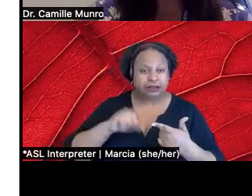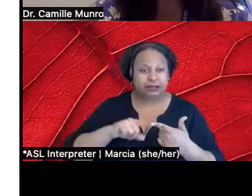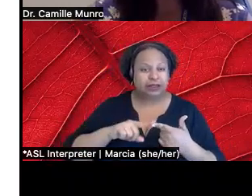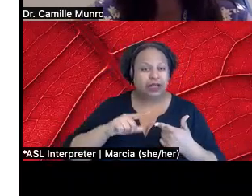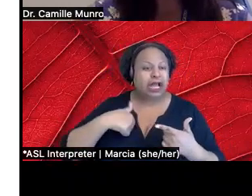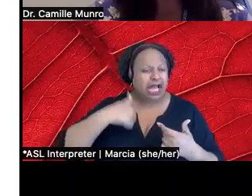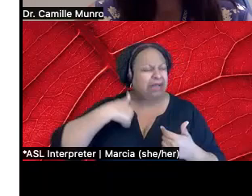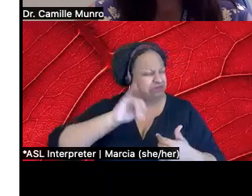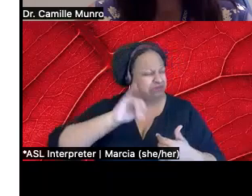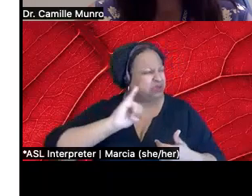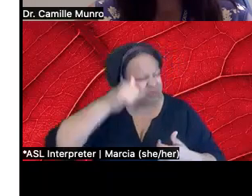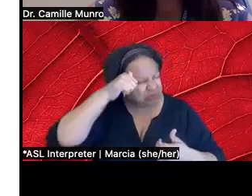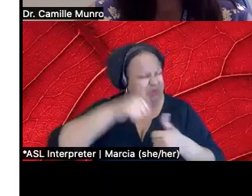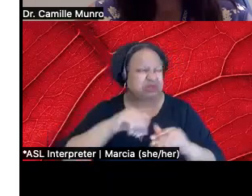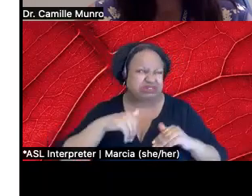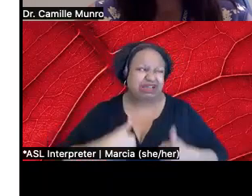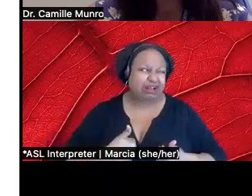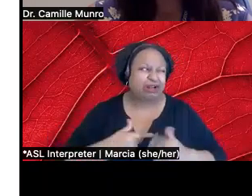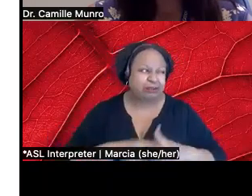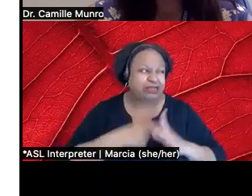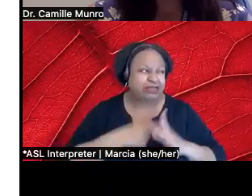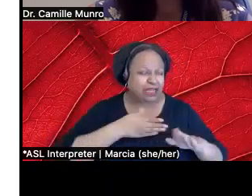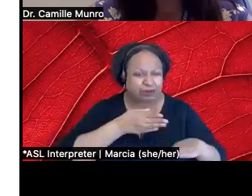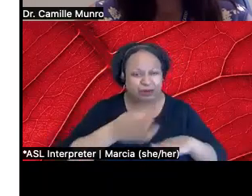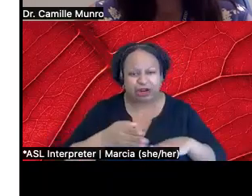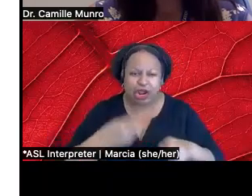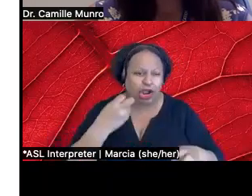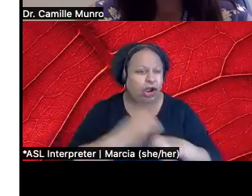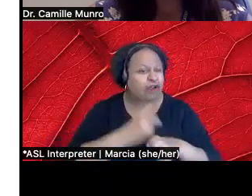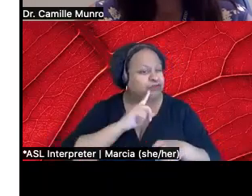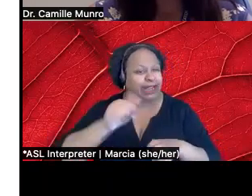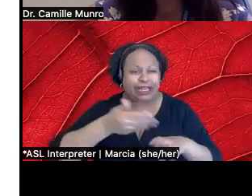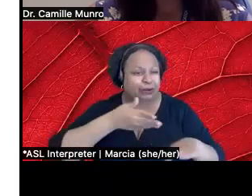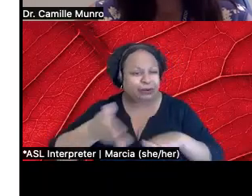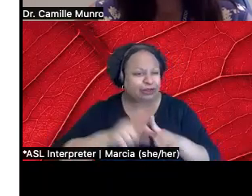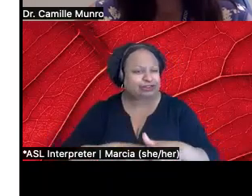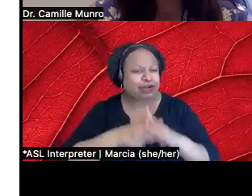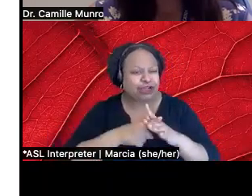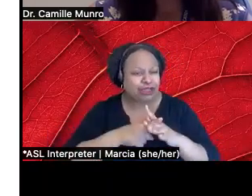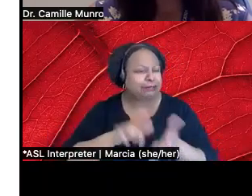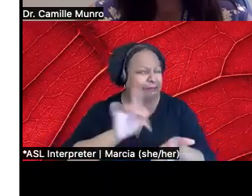it’s hard starting our your career in medicine” And three, “is it possible that you are anxious?